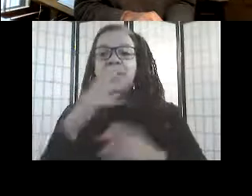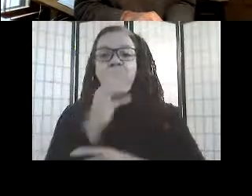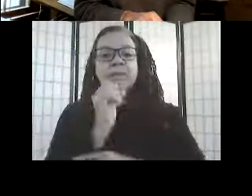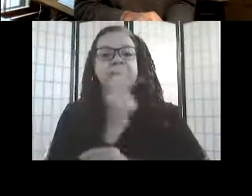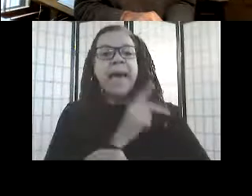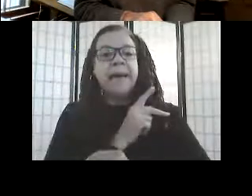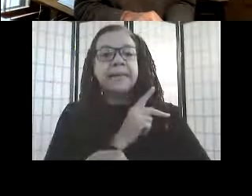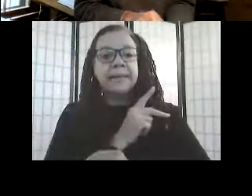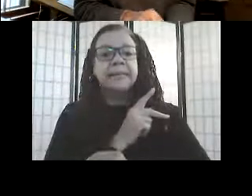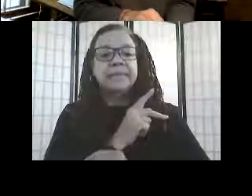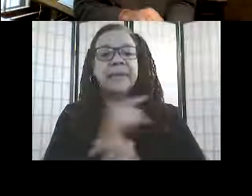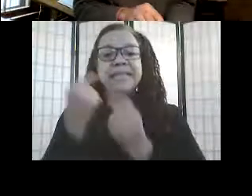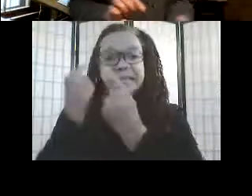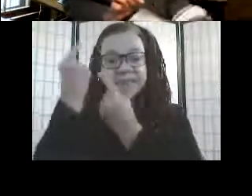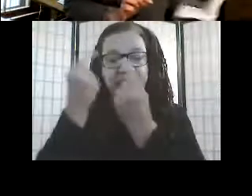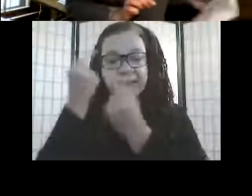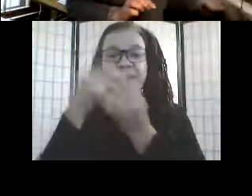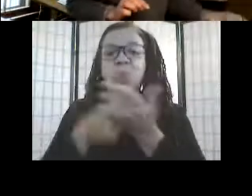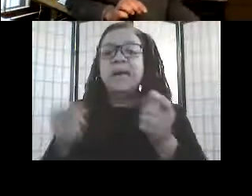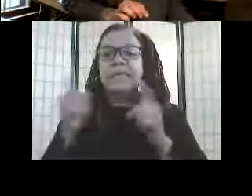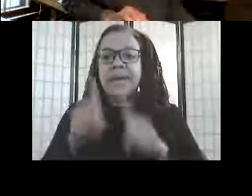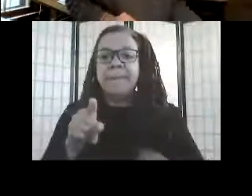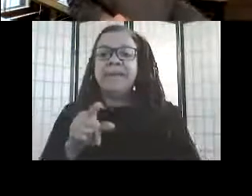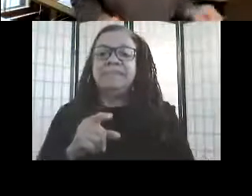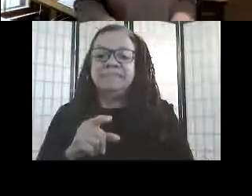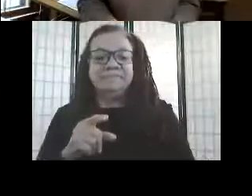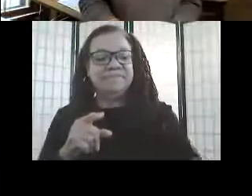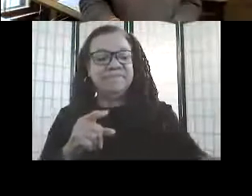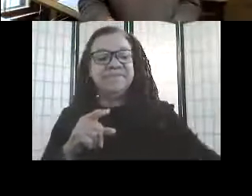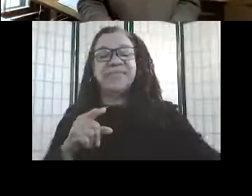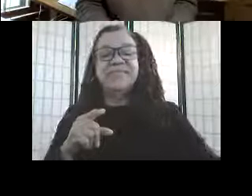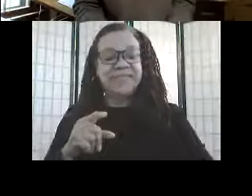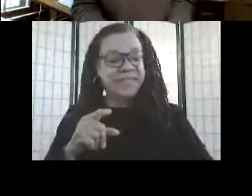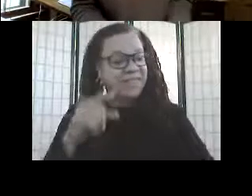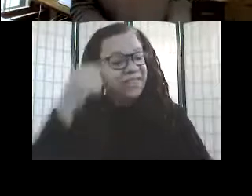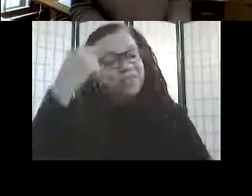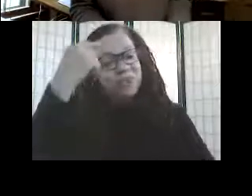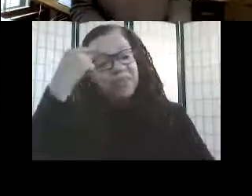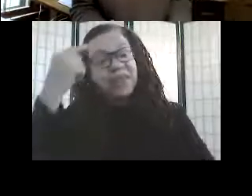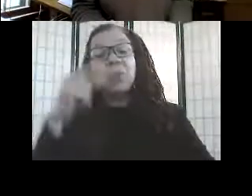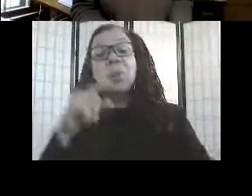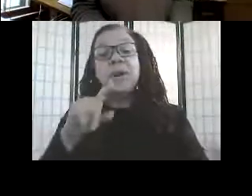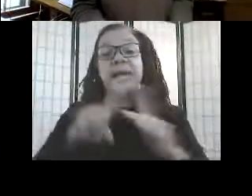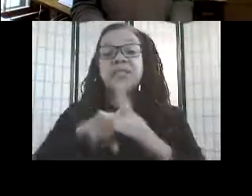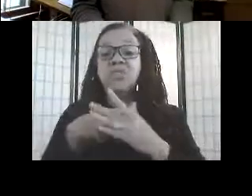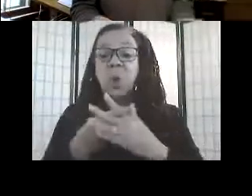reconsidering things, so that that just comes to mind immediately. I think when I started out, I was just trying to figure out: is his head